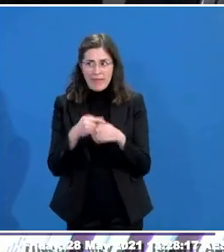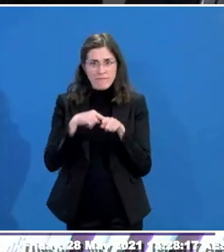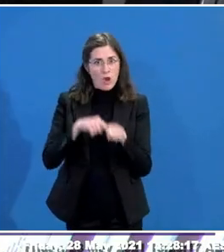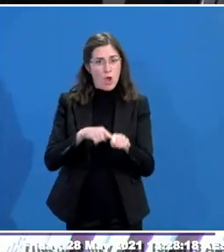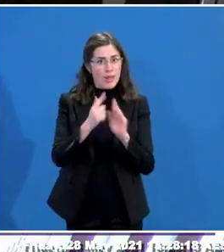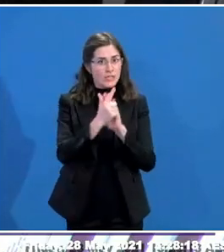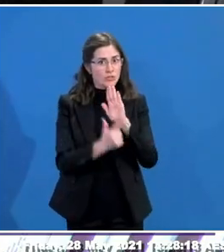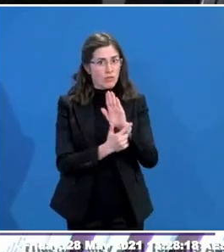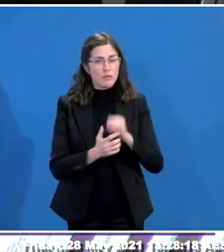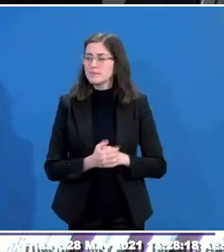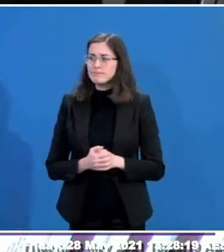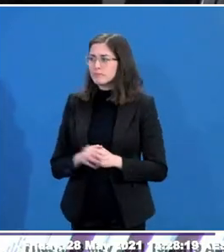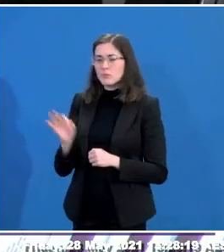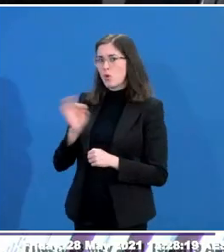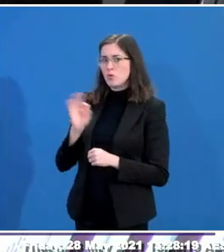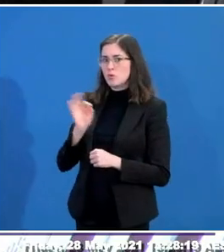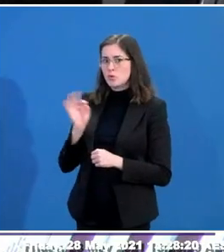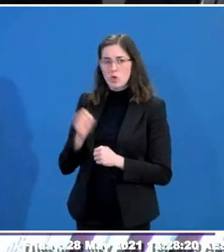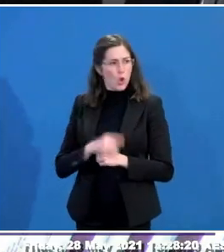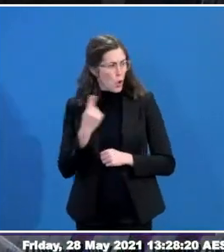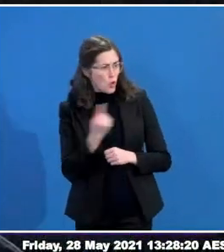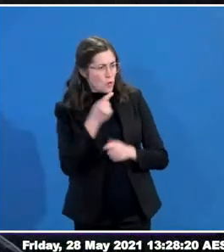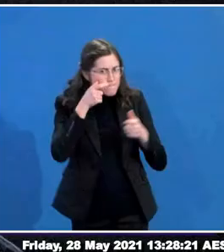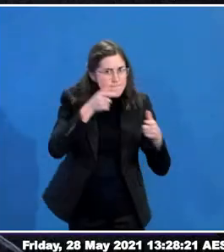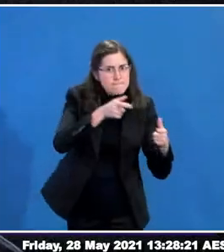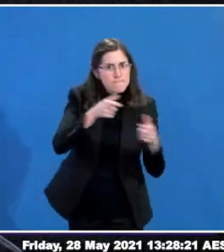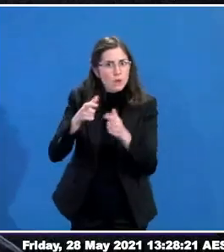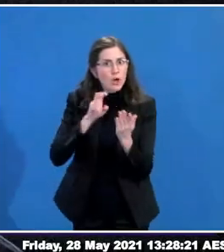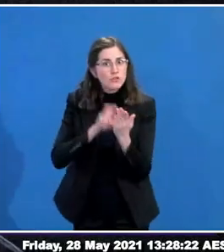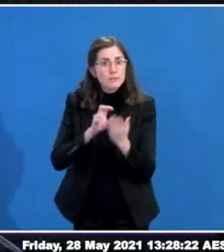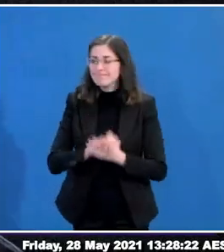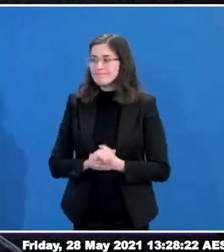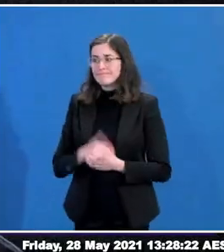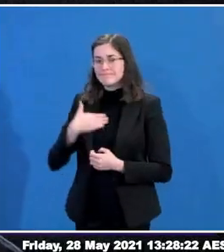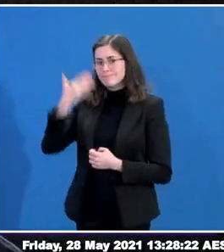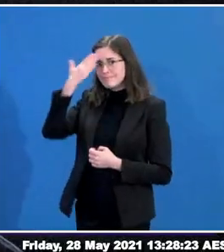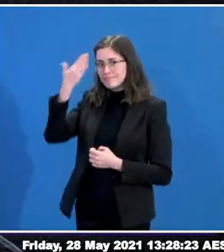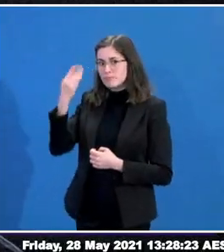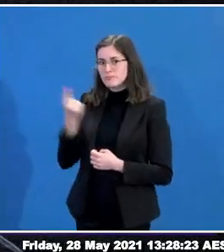Do you know where, if anywhere, that function lies? MR McNAUGHTON: I'm not aware of that.